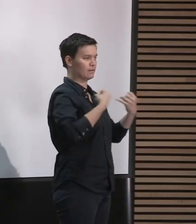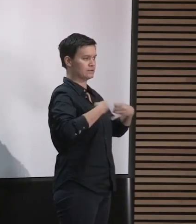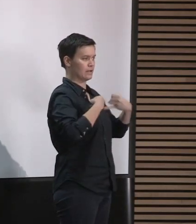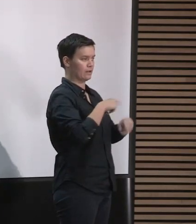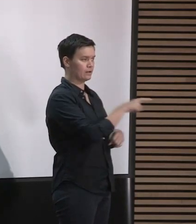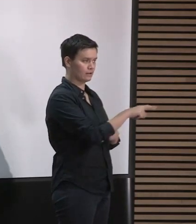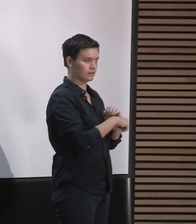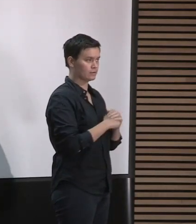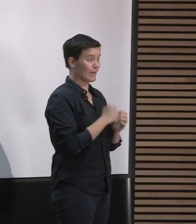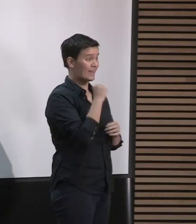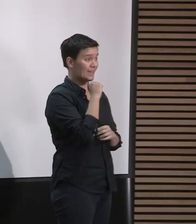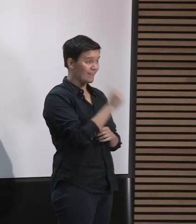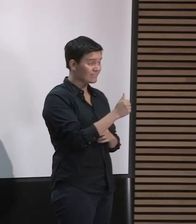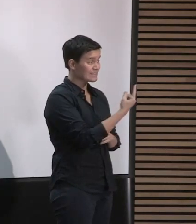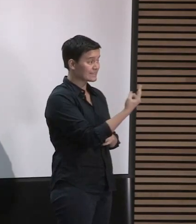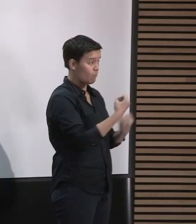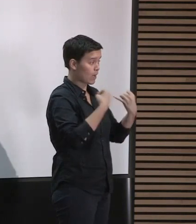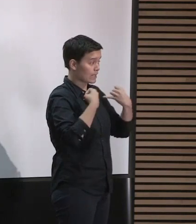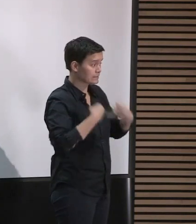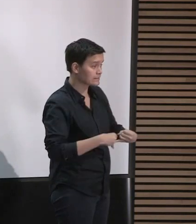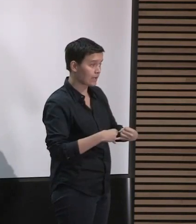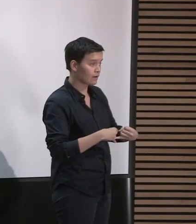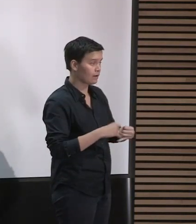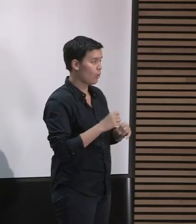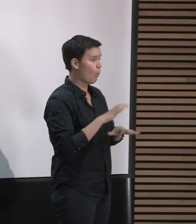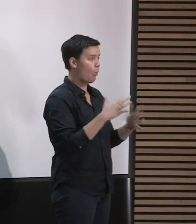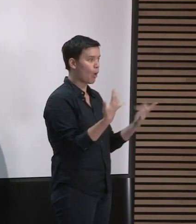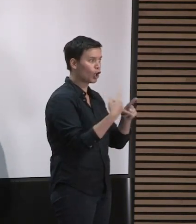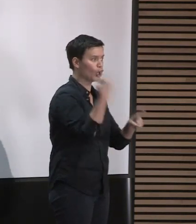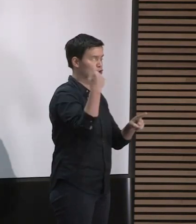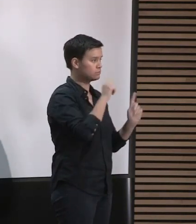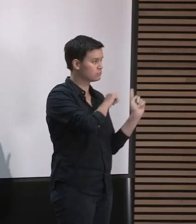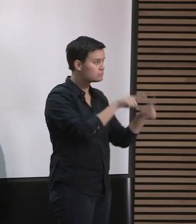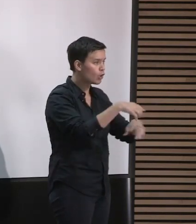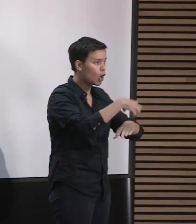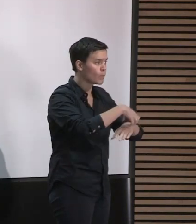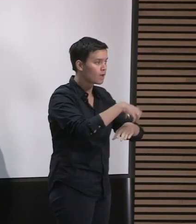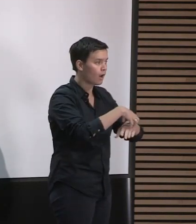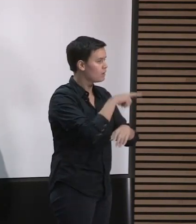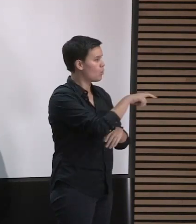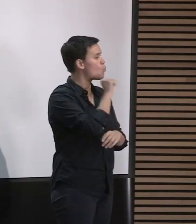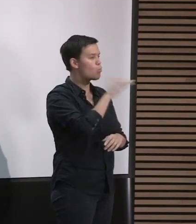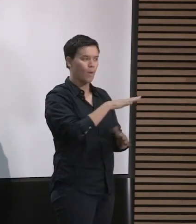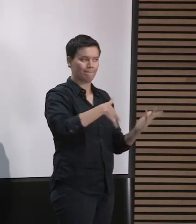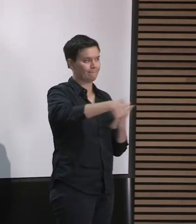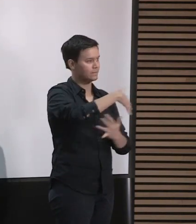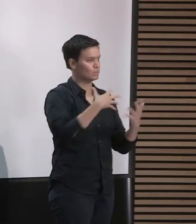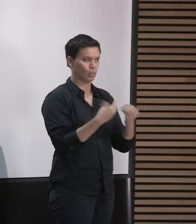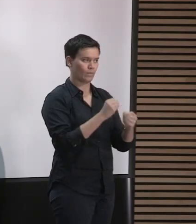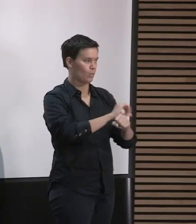separately from other patients stop so anyone who needs to visit one of those facilities for medical care, whether it